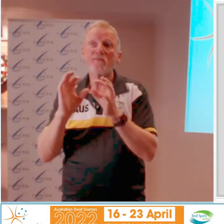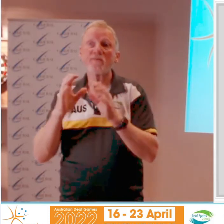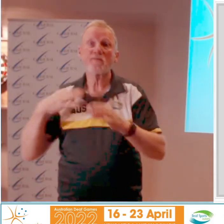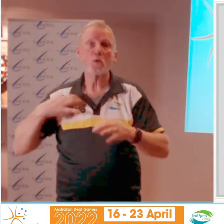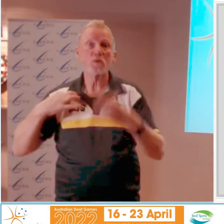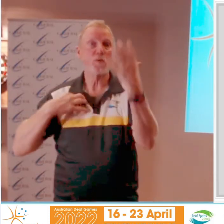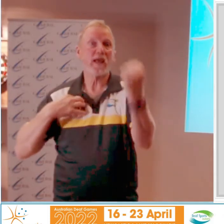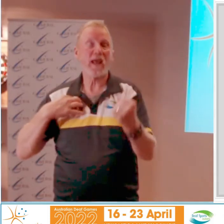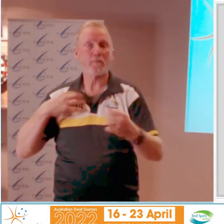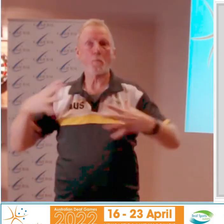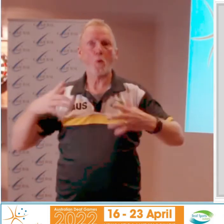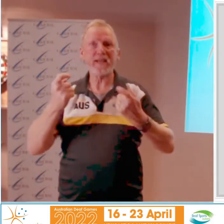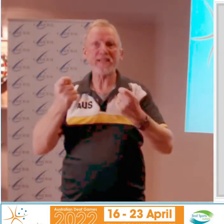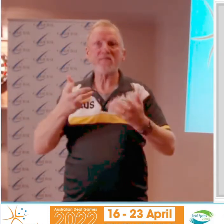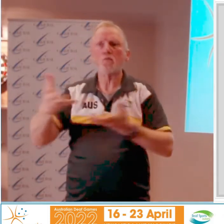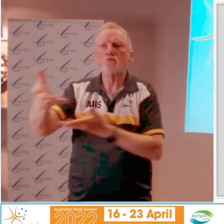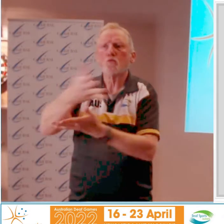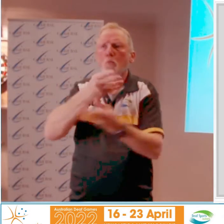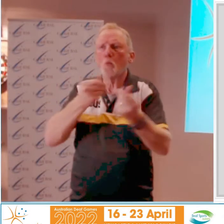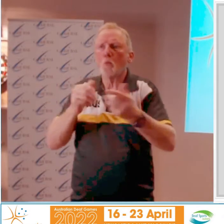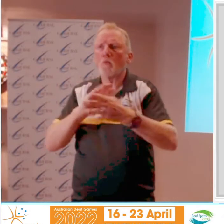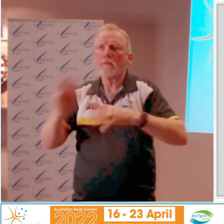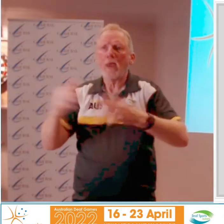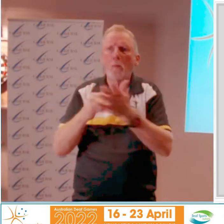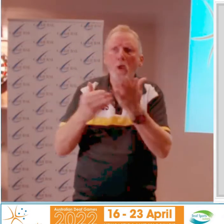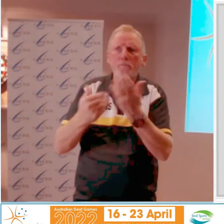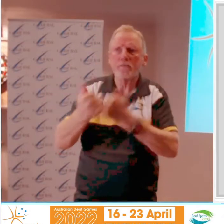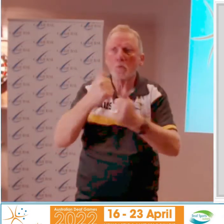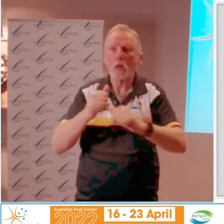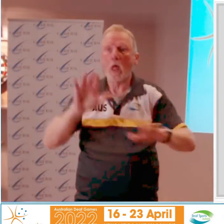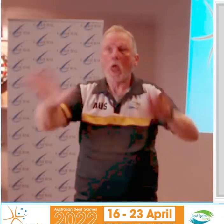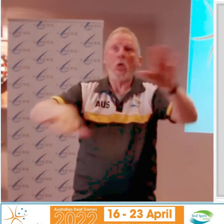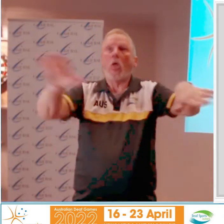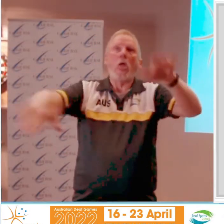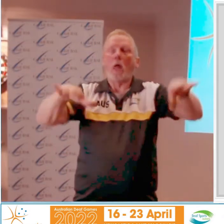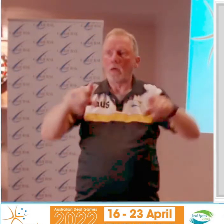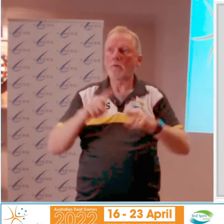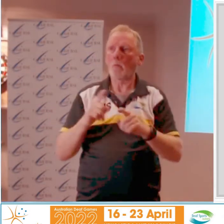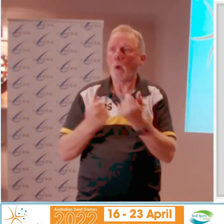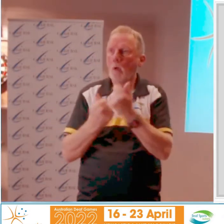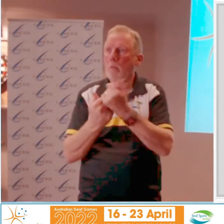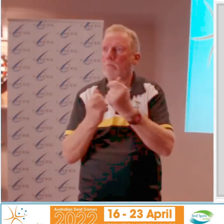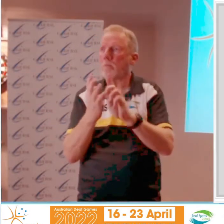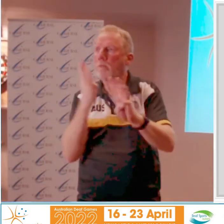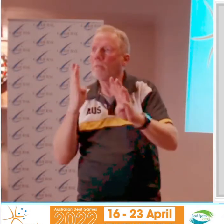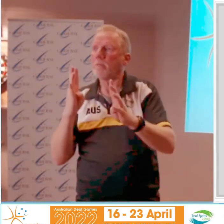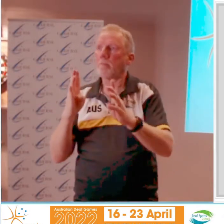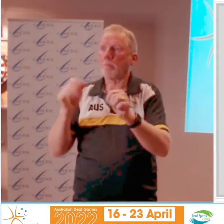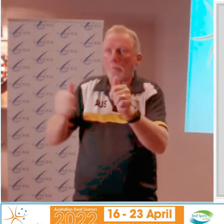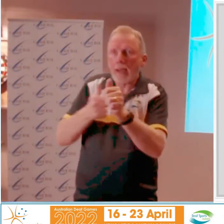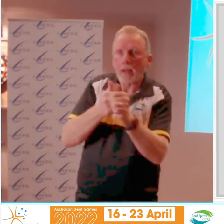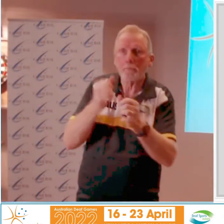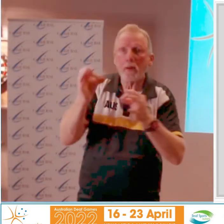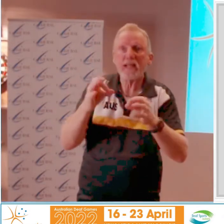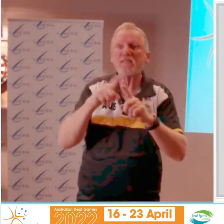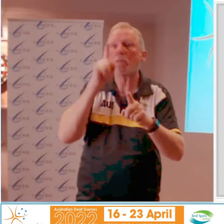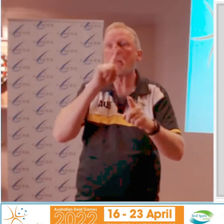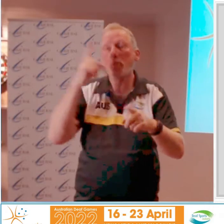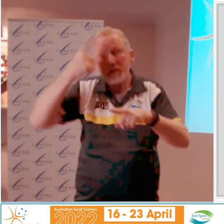for the games that's who we had in the before at Albury Wodonga and they they're there so